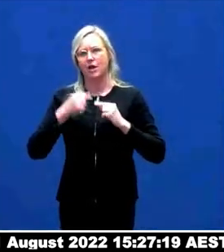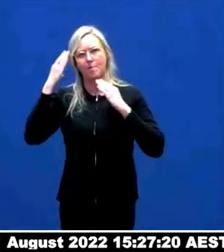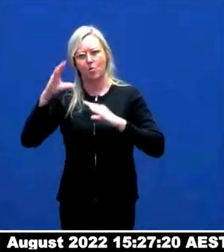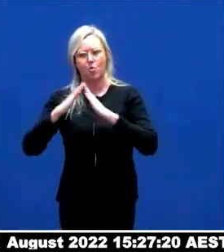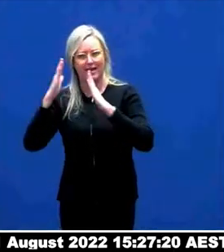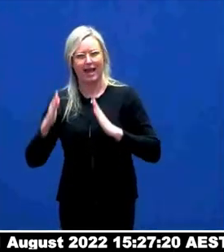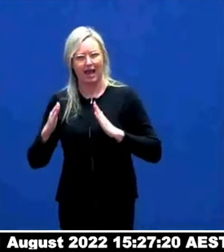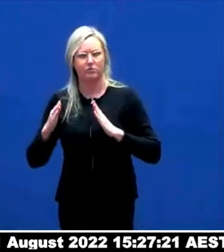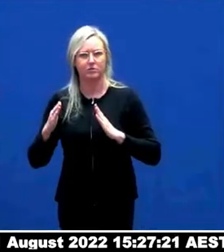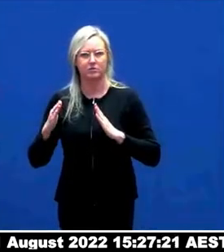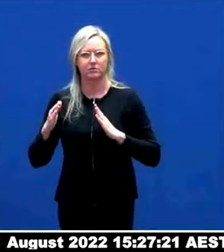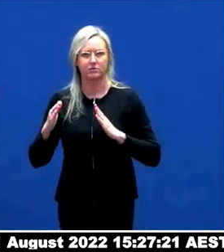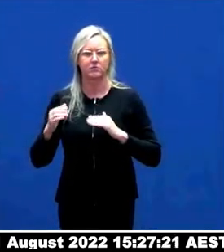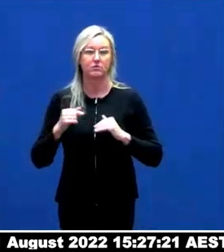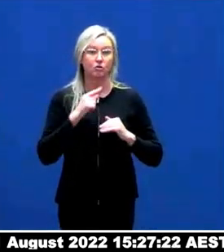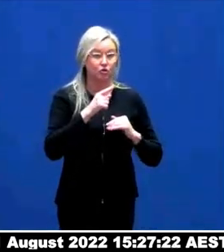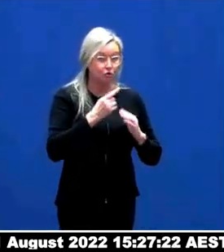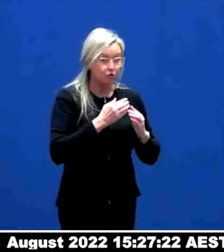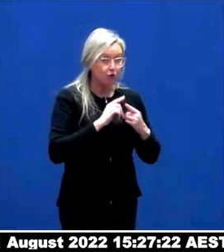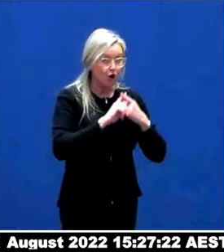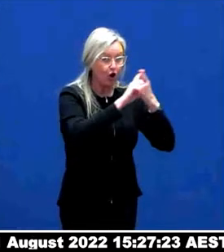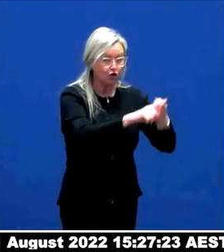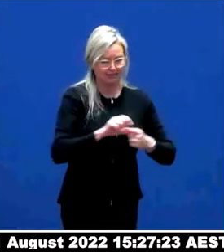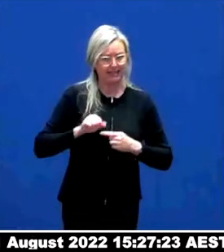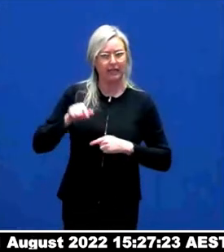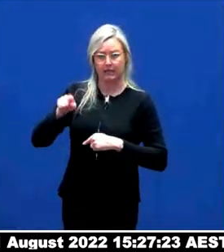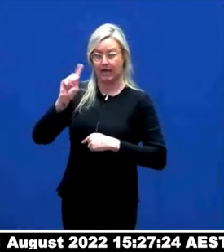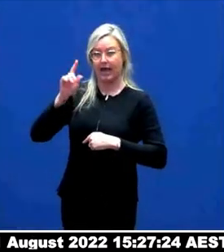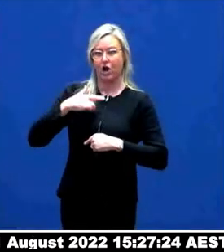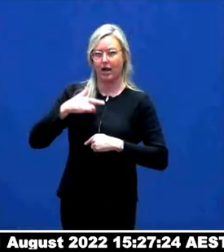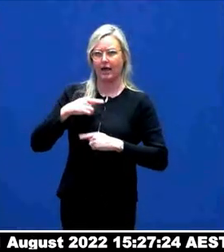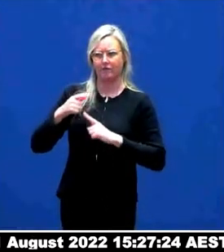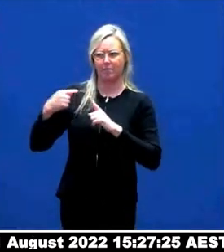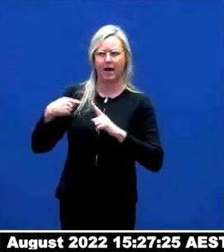Well, this one has been. I've been there for 15, 16 years, and fortunately has a good